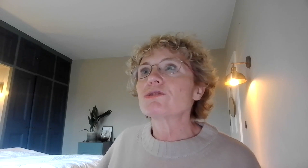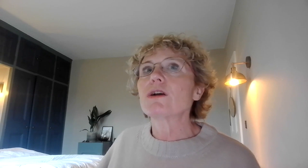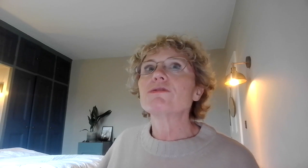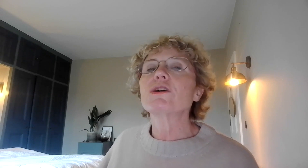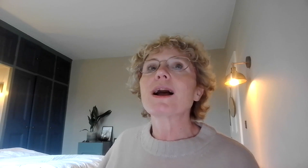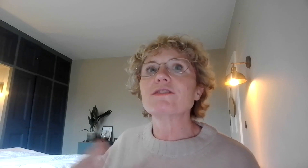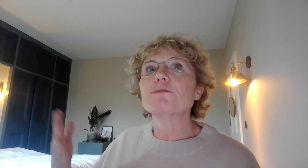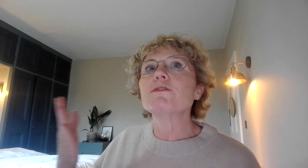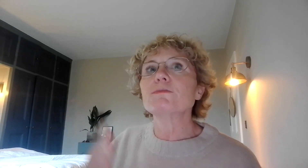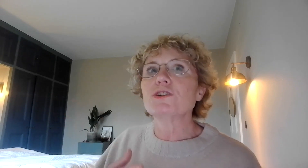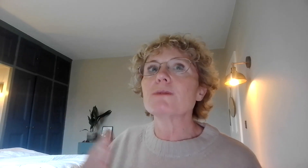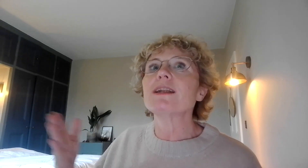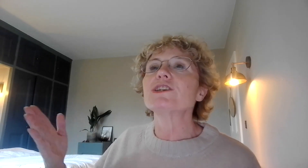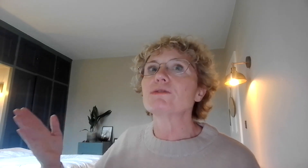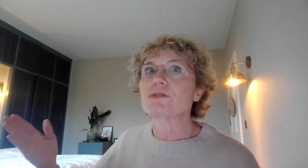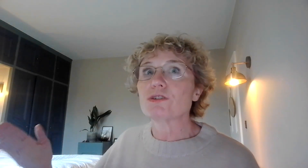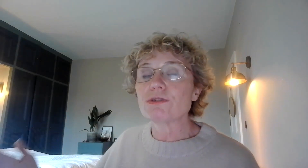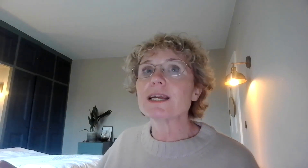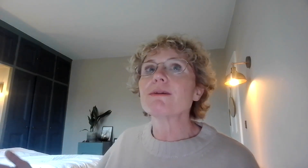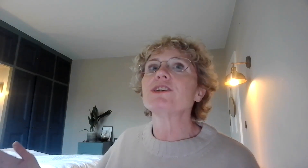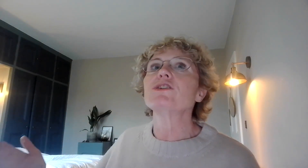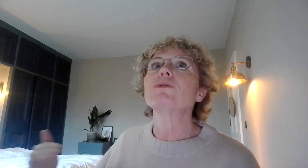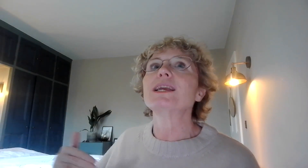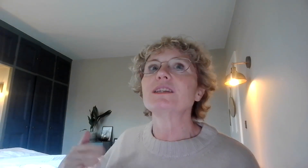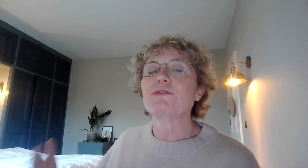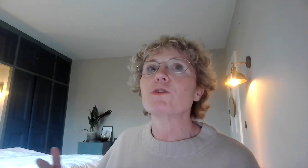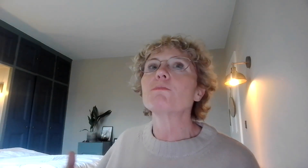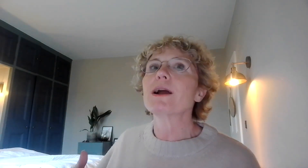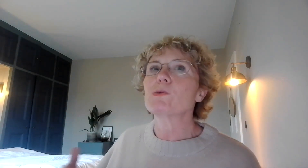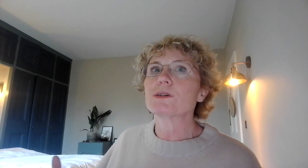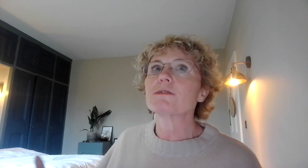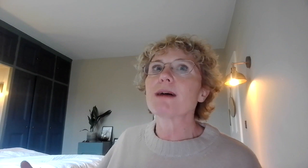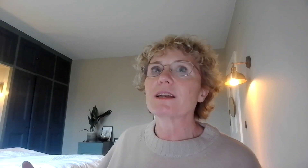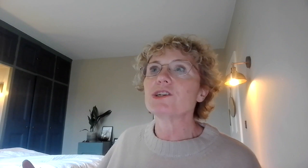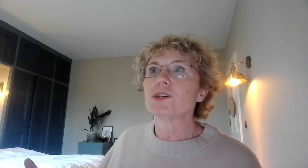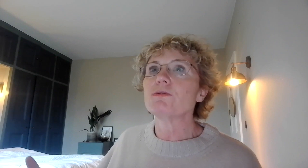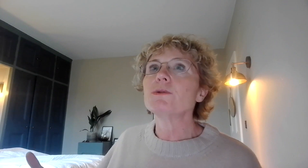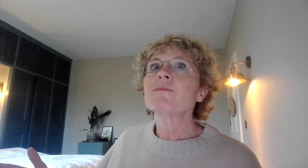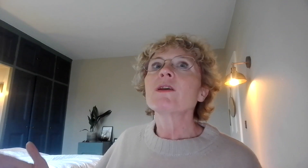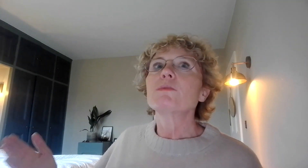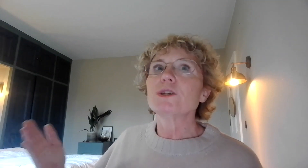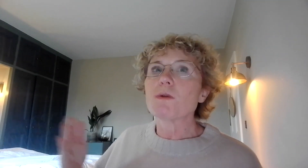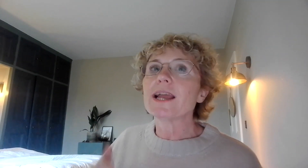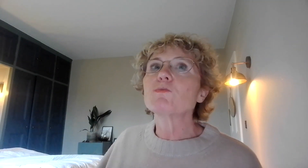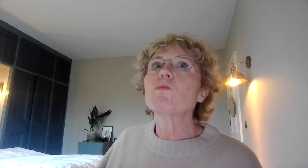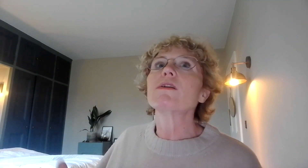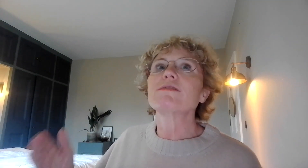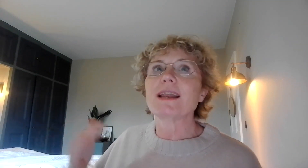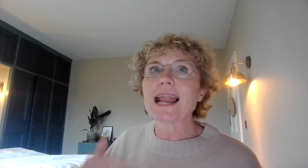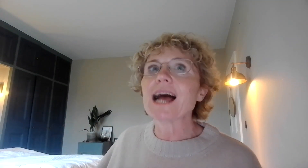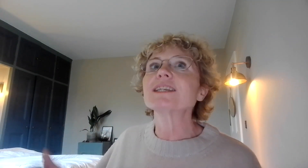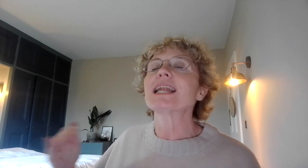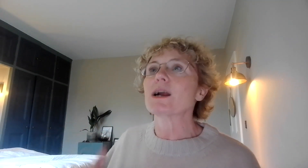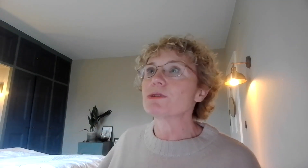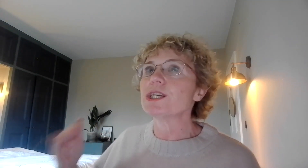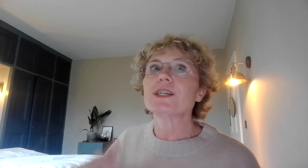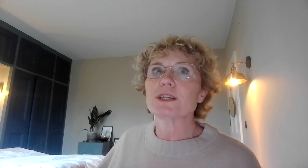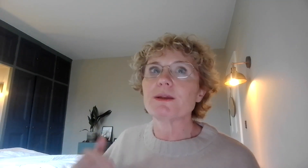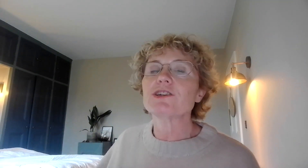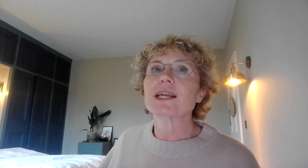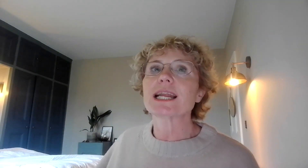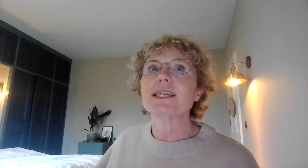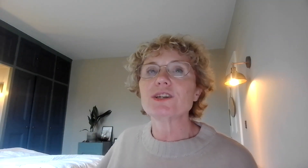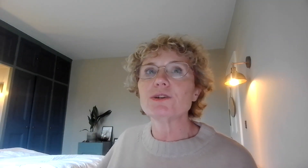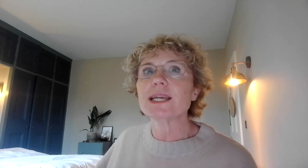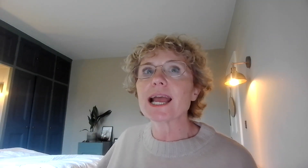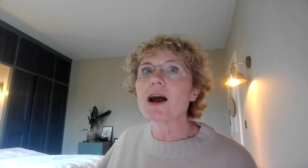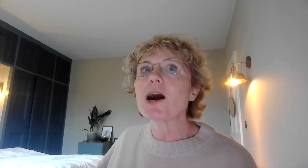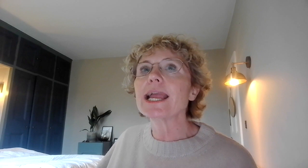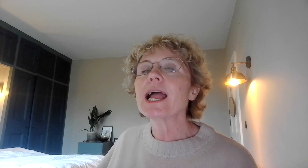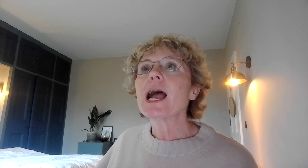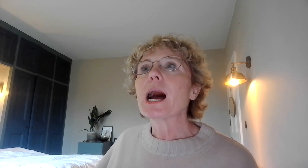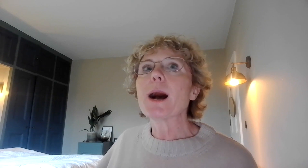So, having to move from two-dimensional to three-dimensional is difficult by orders of magnitude, which is why it's one of the last languages that's been translated using AI.